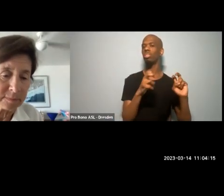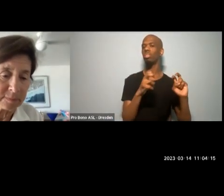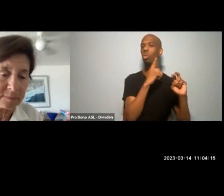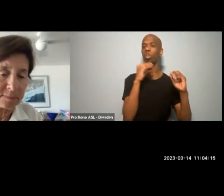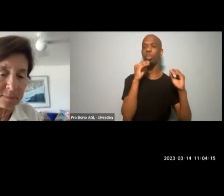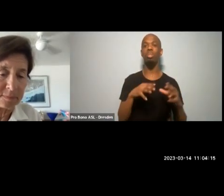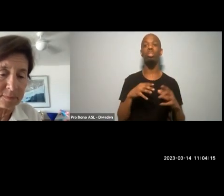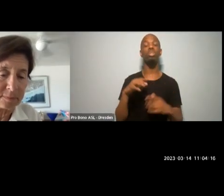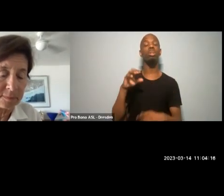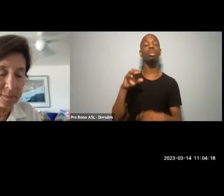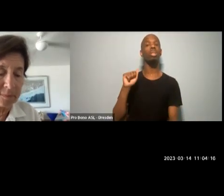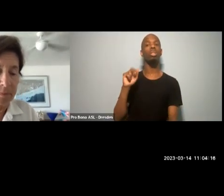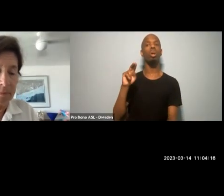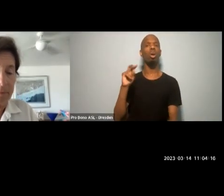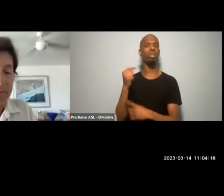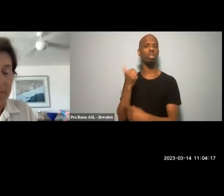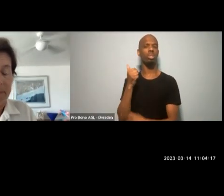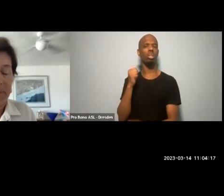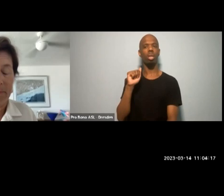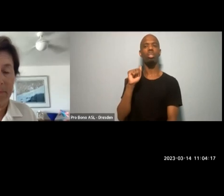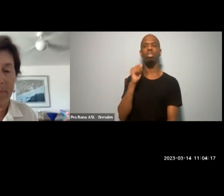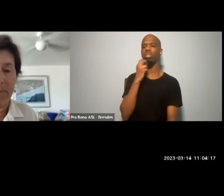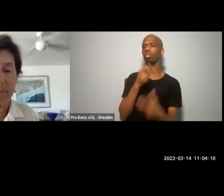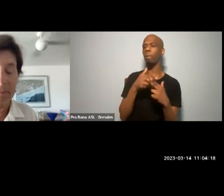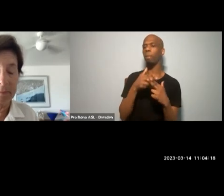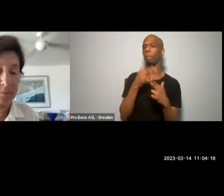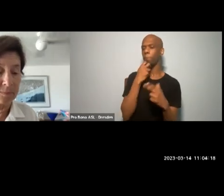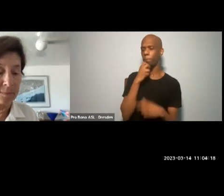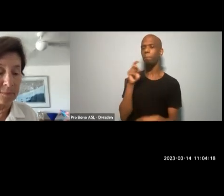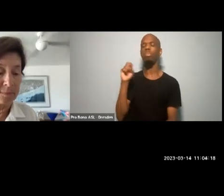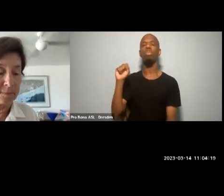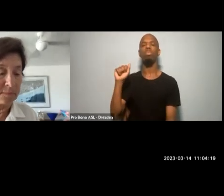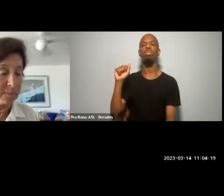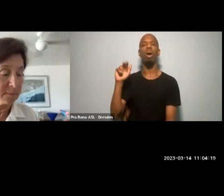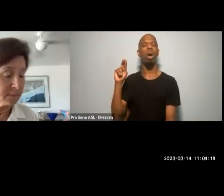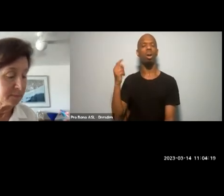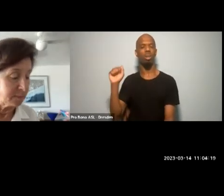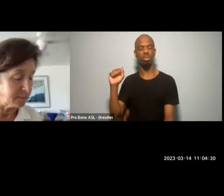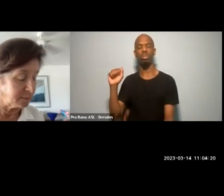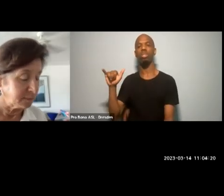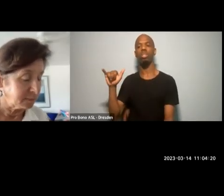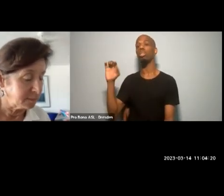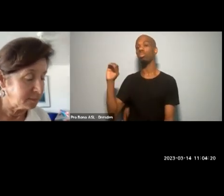So the question reads, "Apart from providing enabling environments...